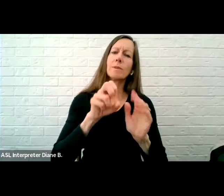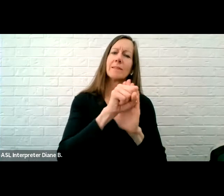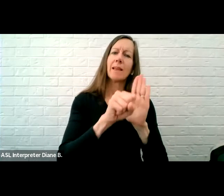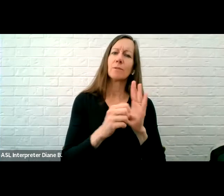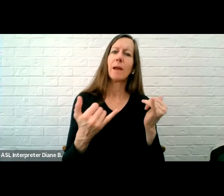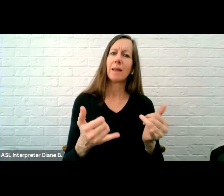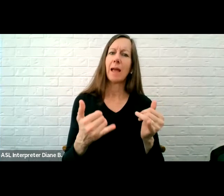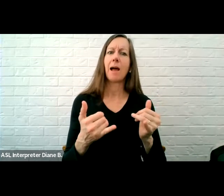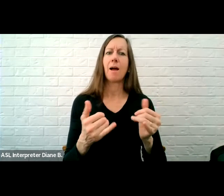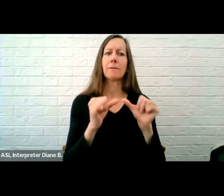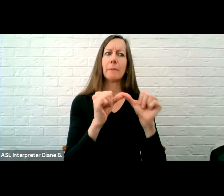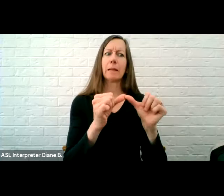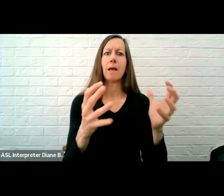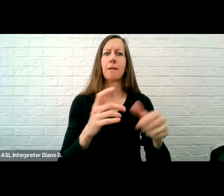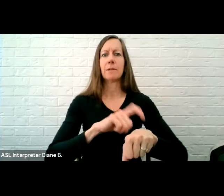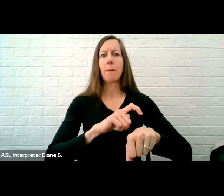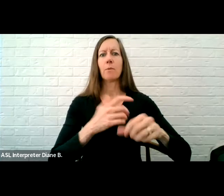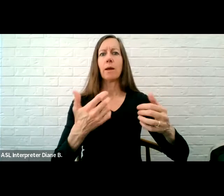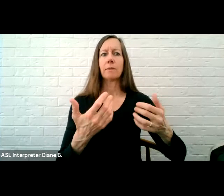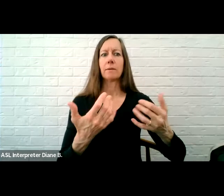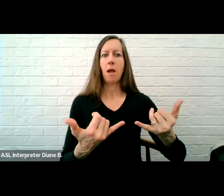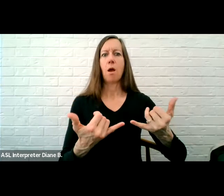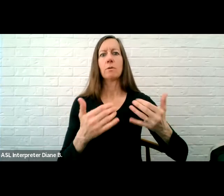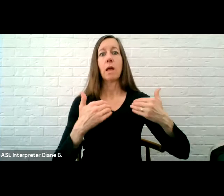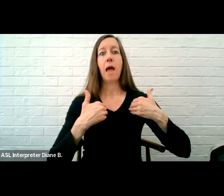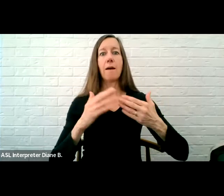the infrastructure, to embody the spirit of having community-based services regulation,